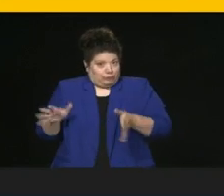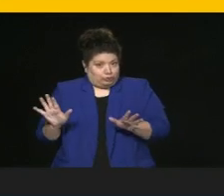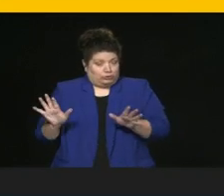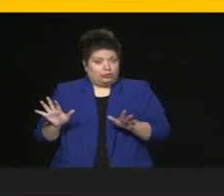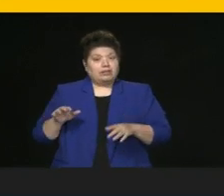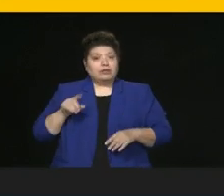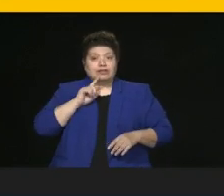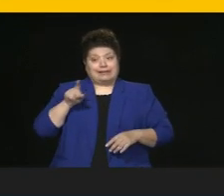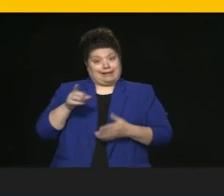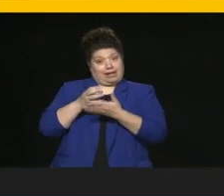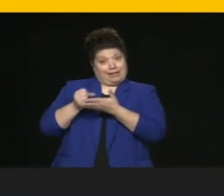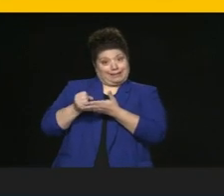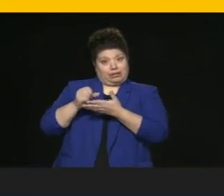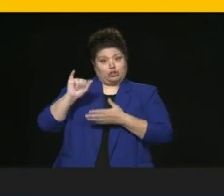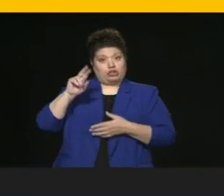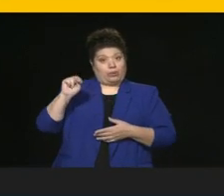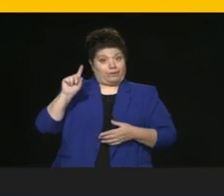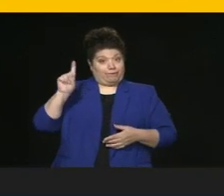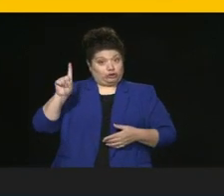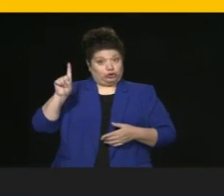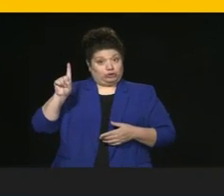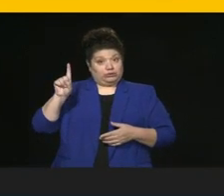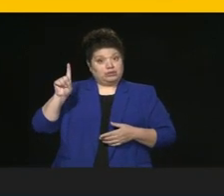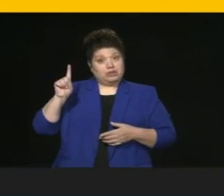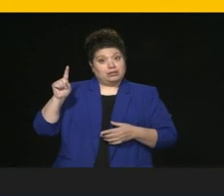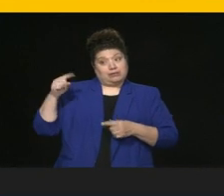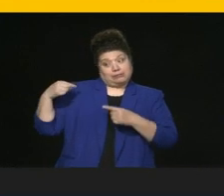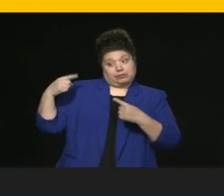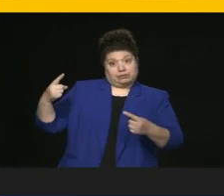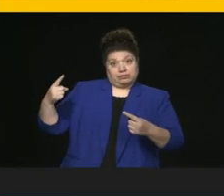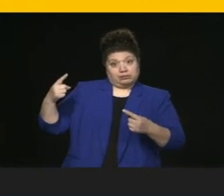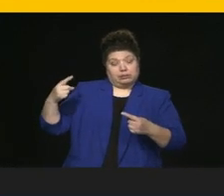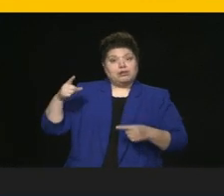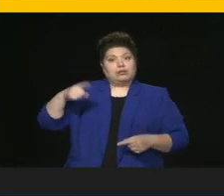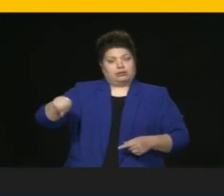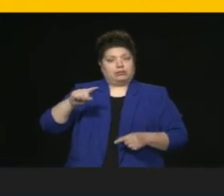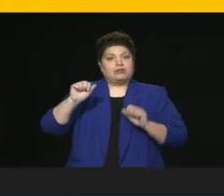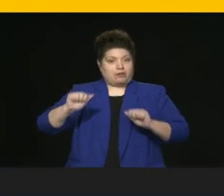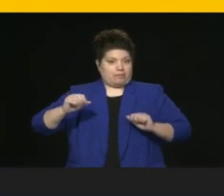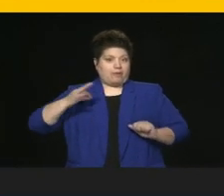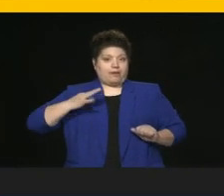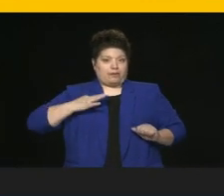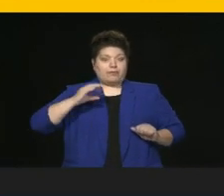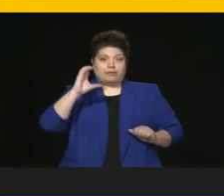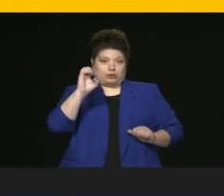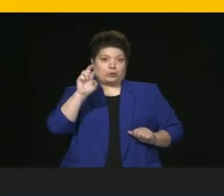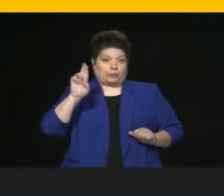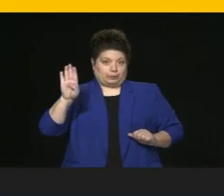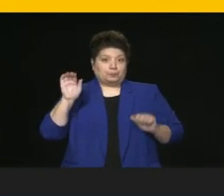THEIR E.I., EMPLOYMENT INSURANCE BENEFITS SINCE THE FIRST OF